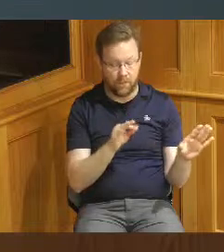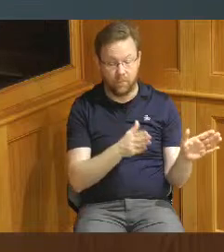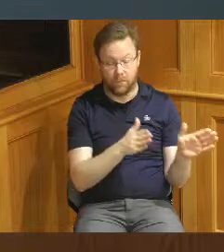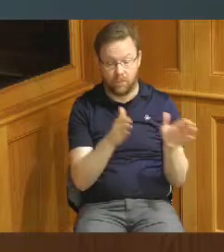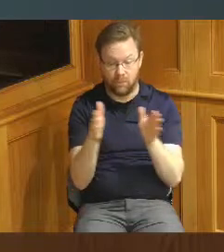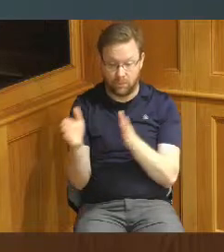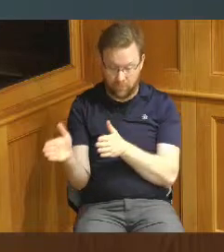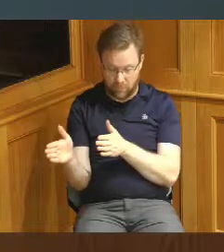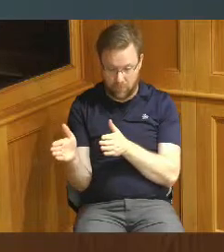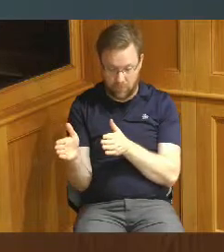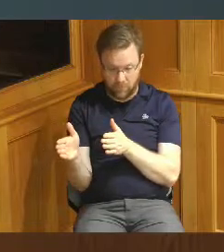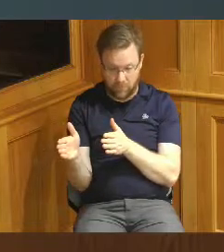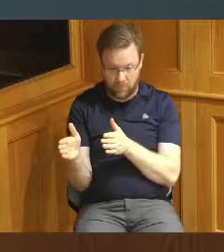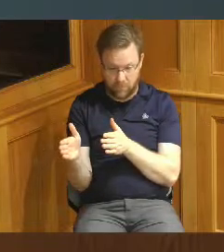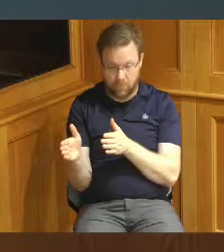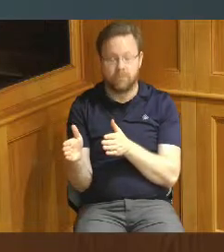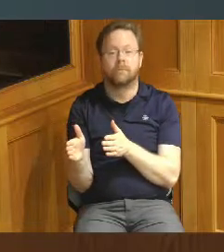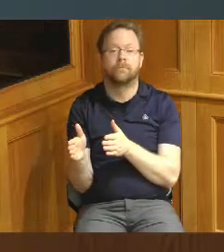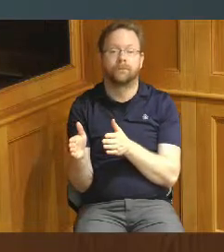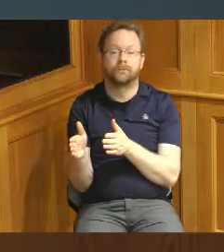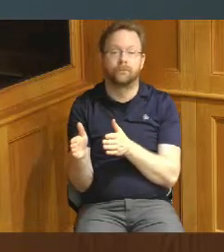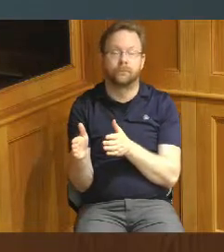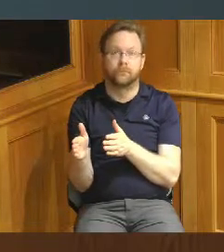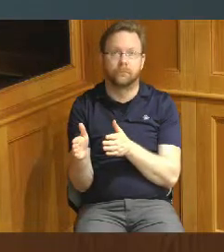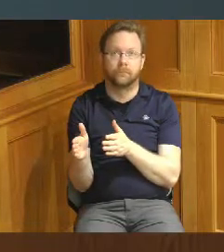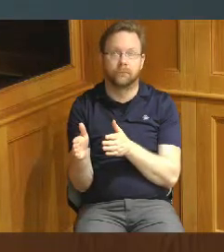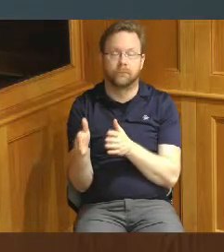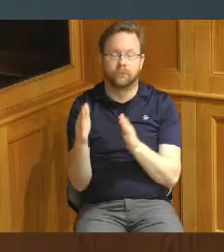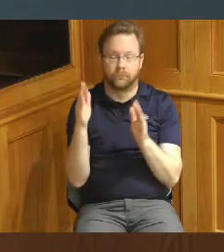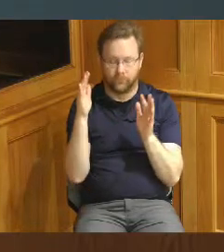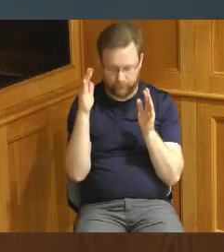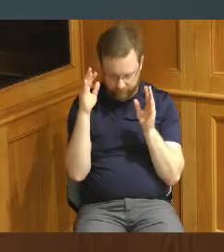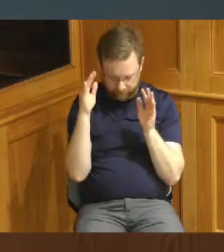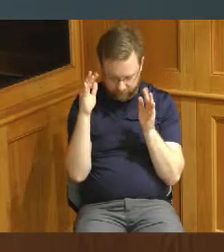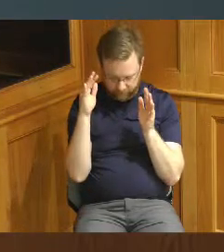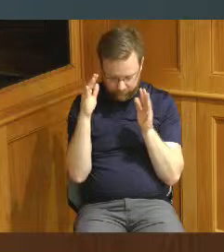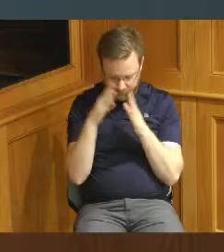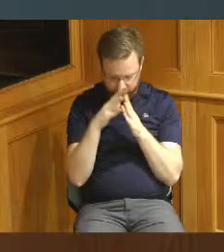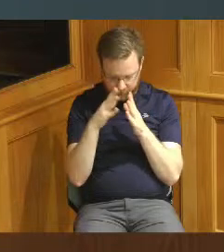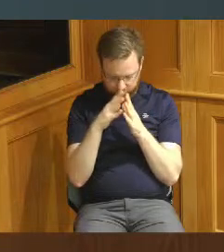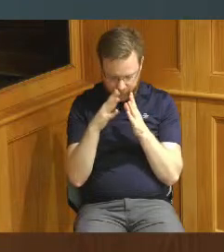definitely aggressive going after them but it also shows that when people review them these are good